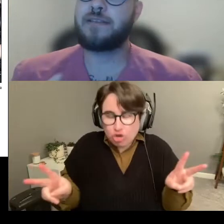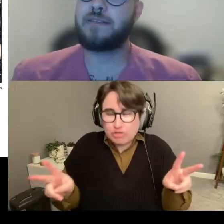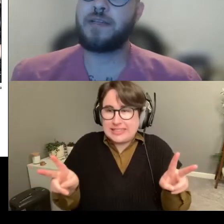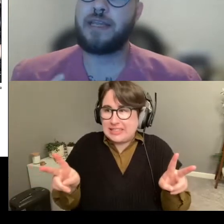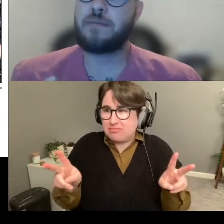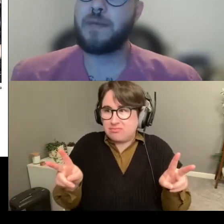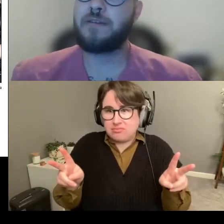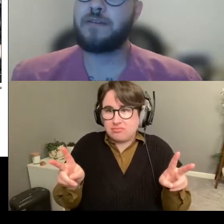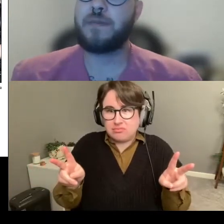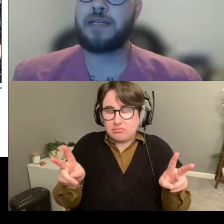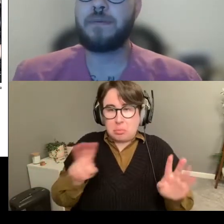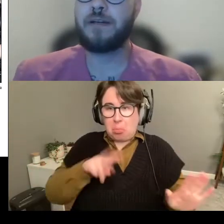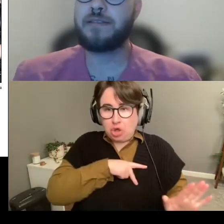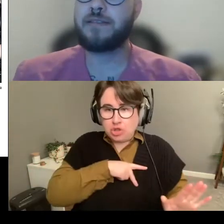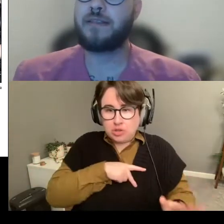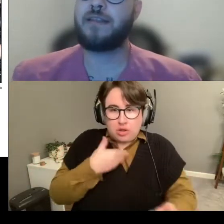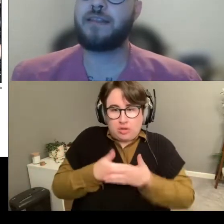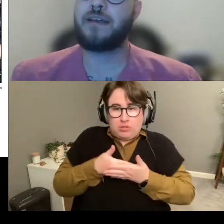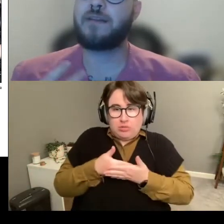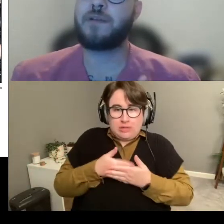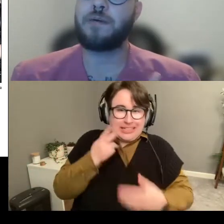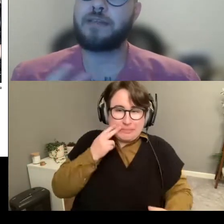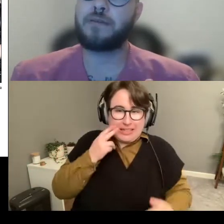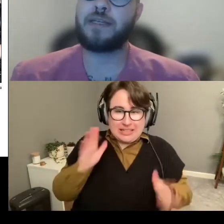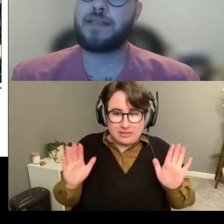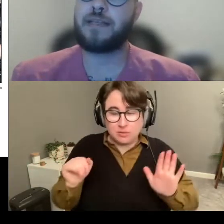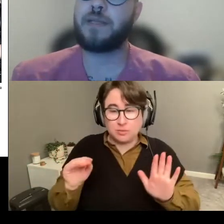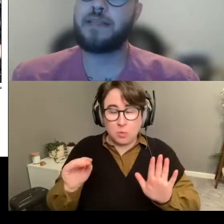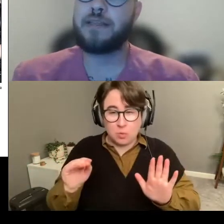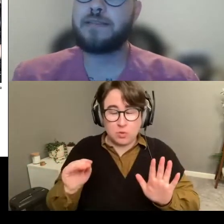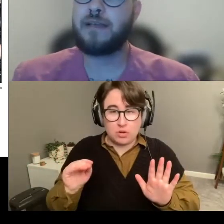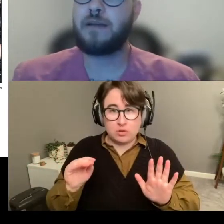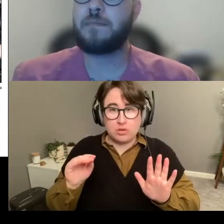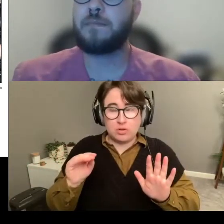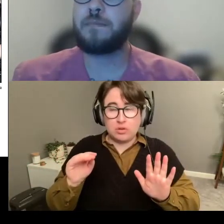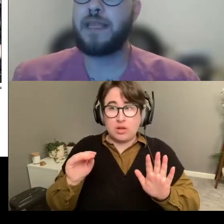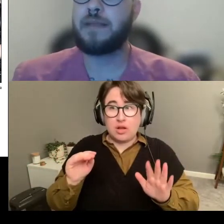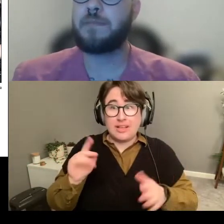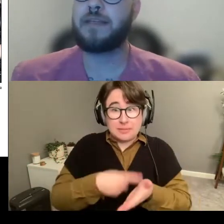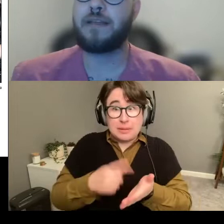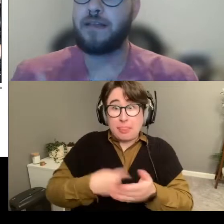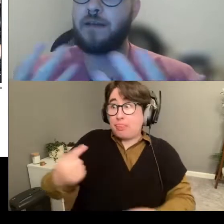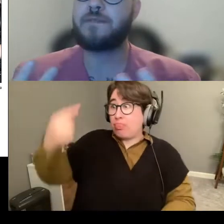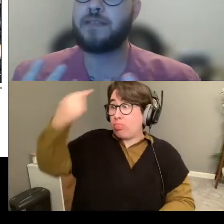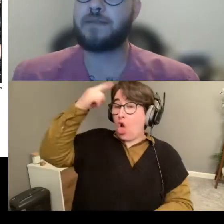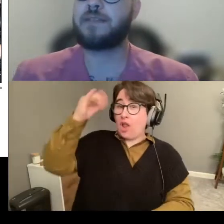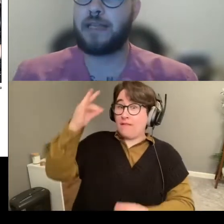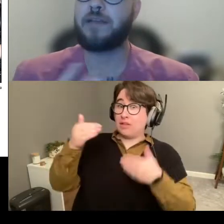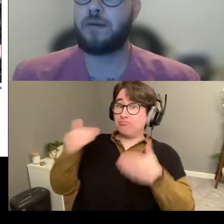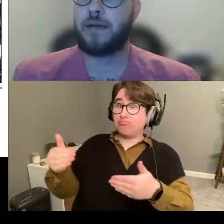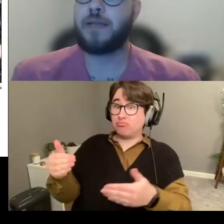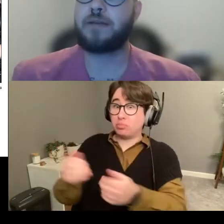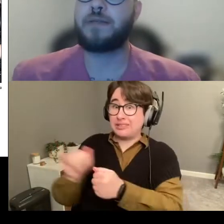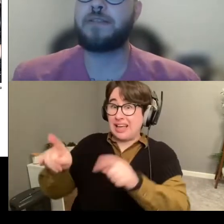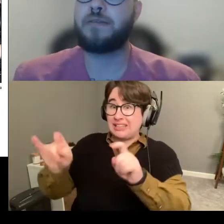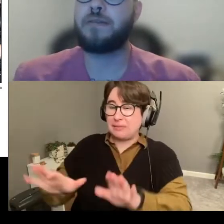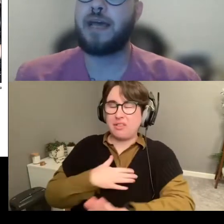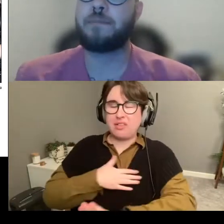that is created by those body parts, the thought of going through an exam like this may be enough to say, no, I'm not going to do that,